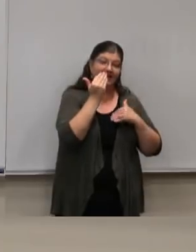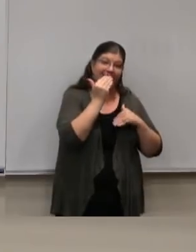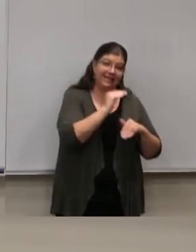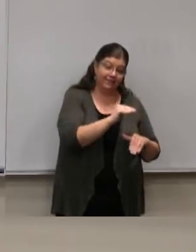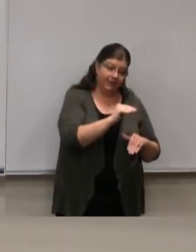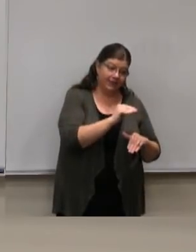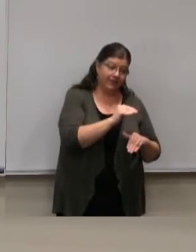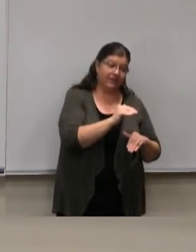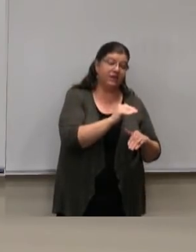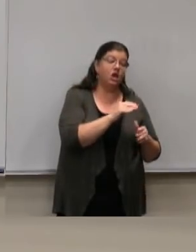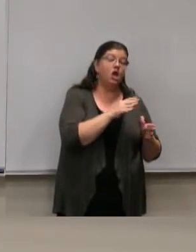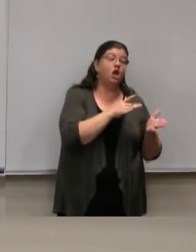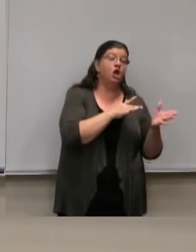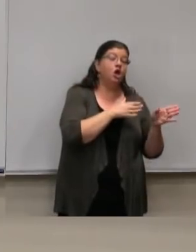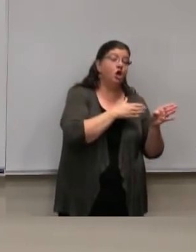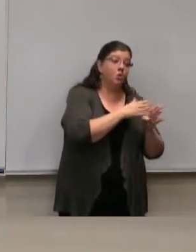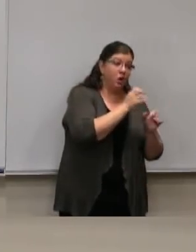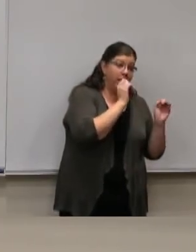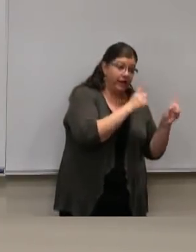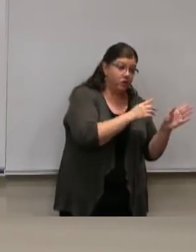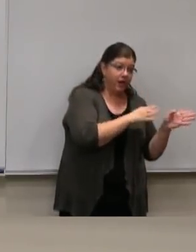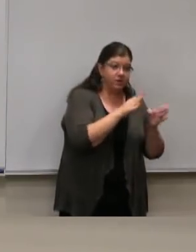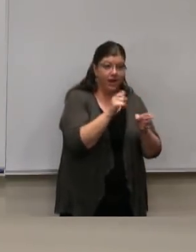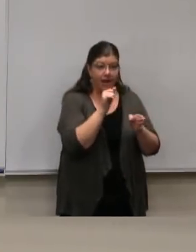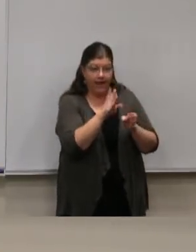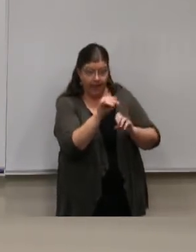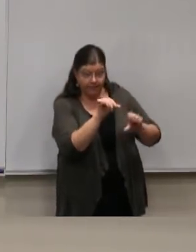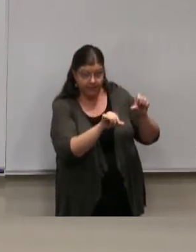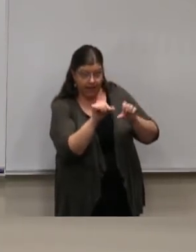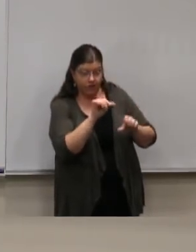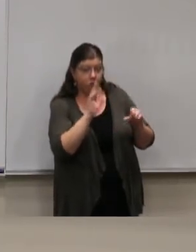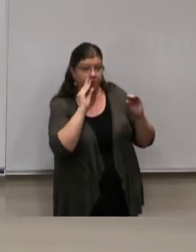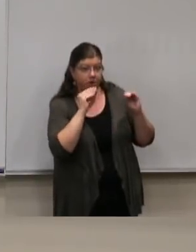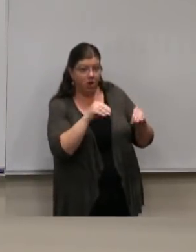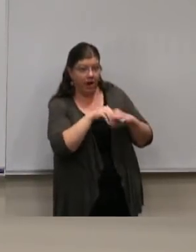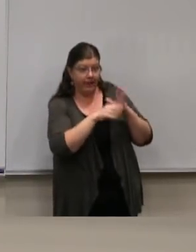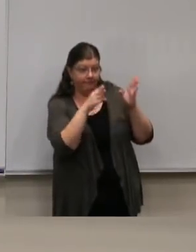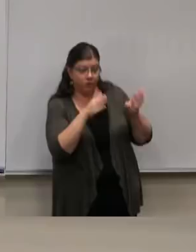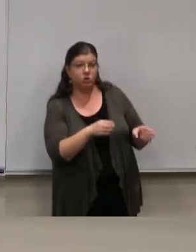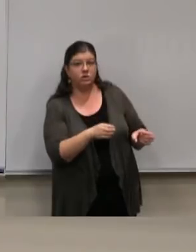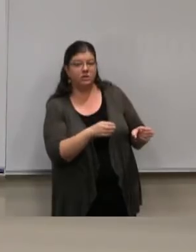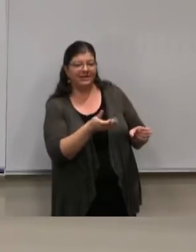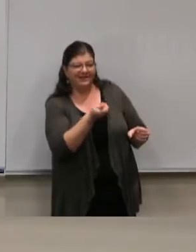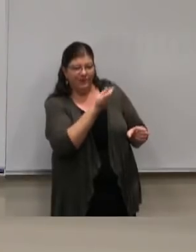and lab sciences courses that will be taught in a face-to-face manner that's safe.